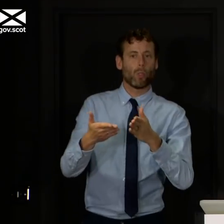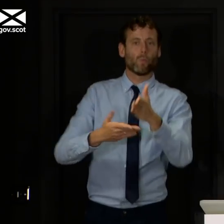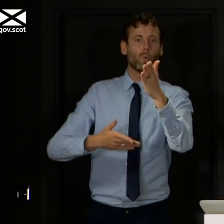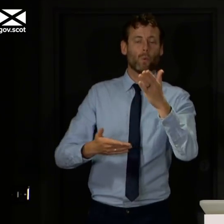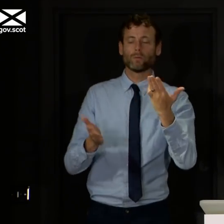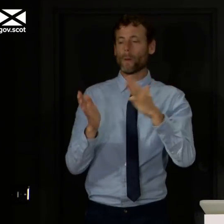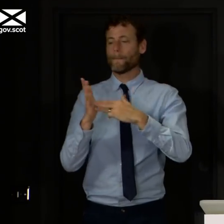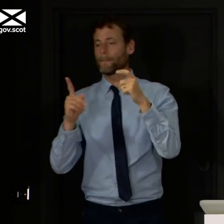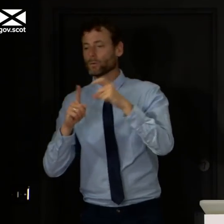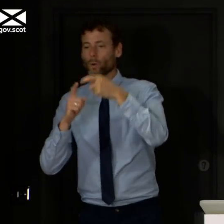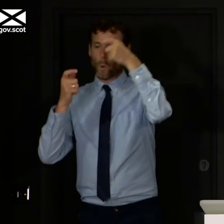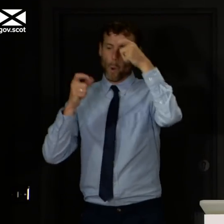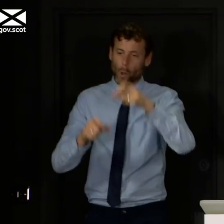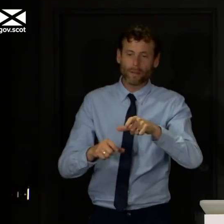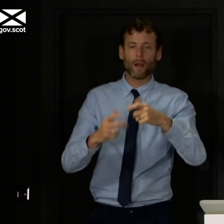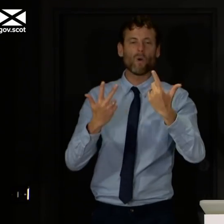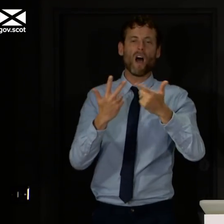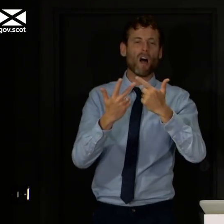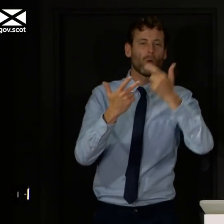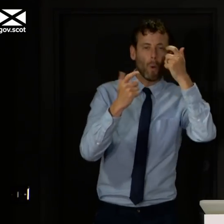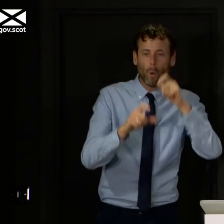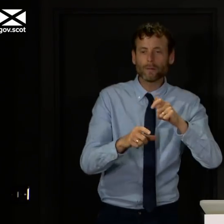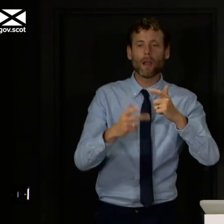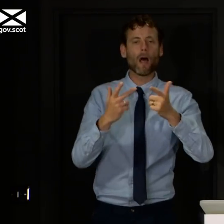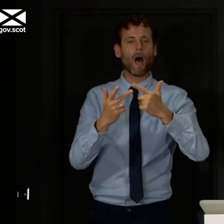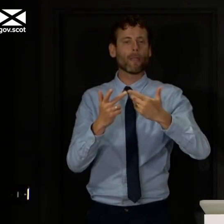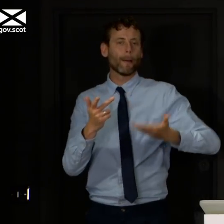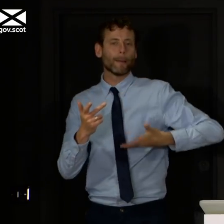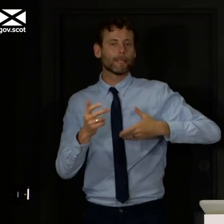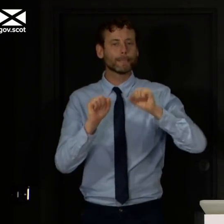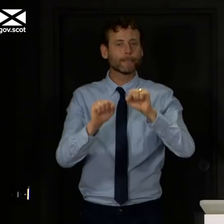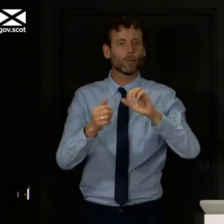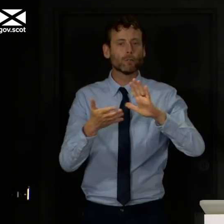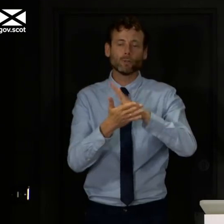chain or business in the tourist sector that are suffering such severe challenges right